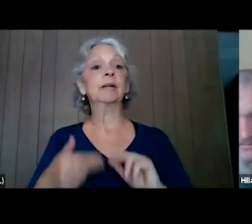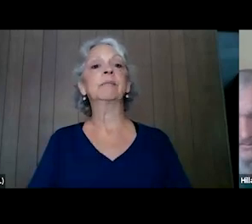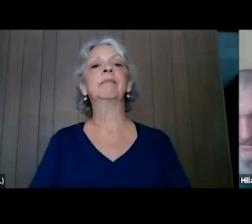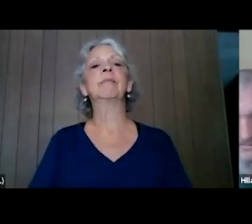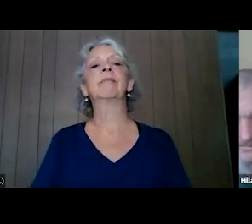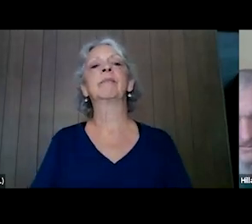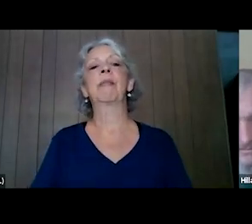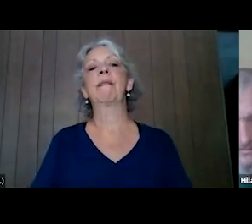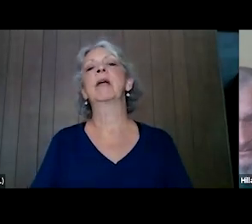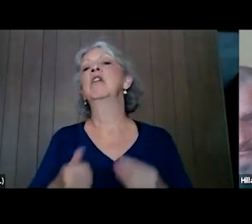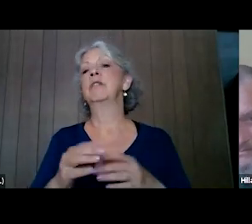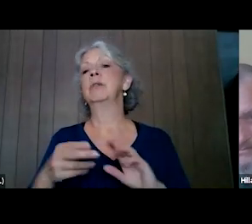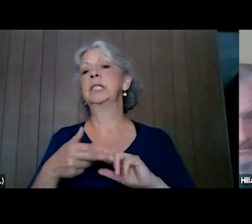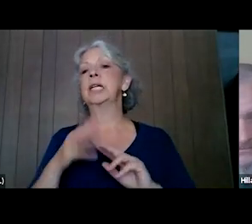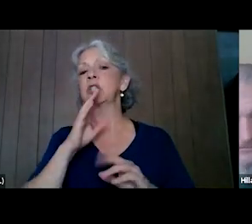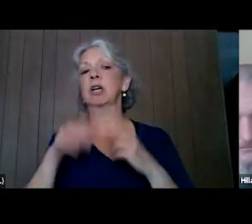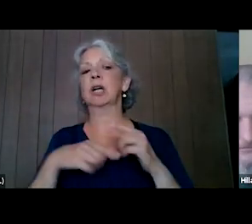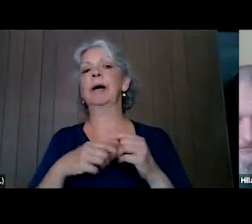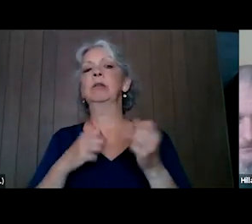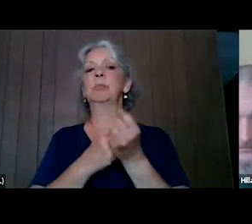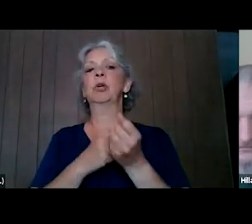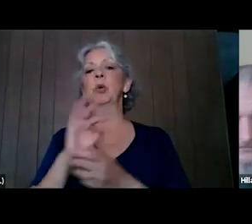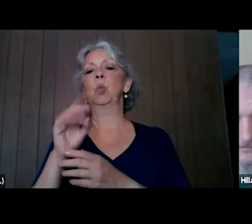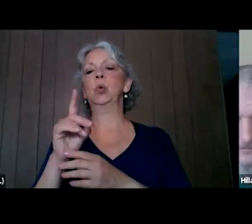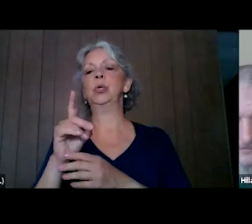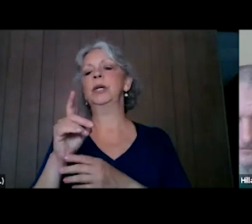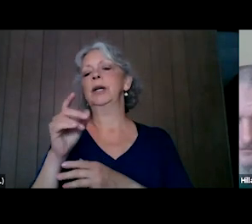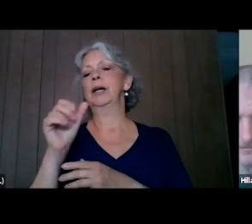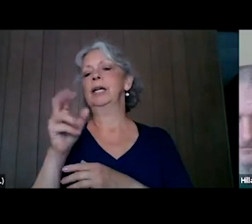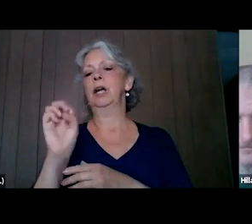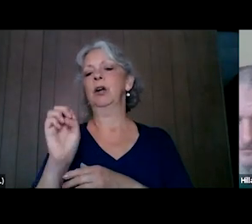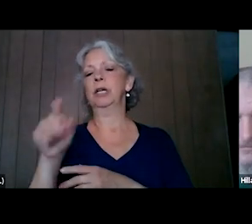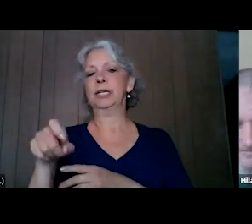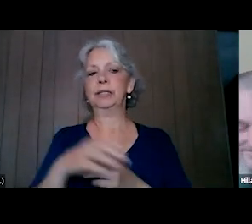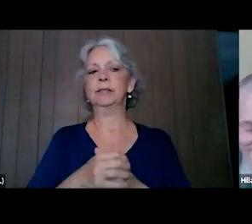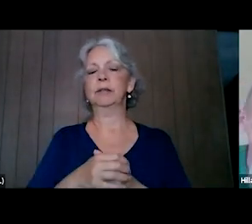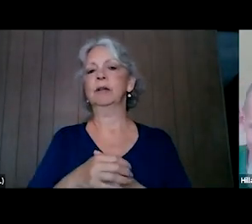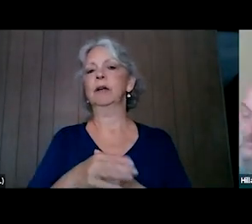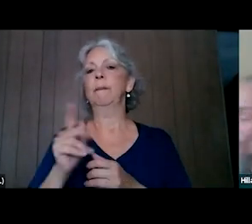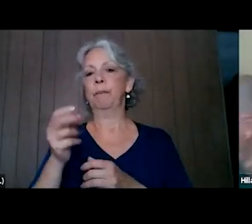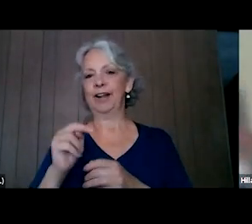So now we have a few slides talking about supporting wound care needs. So this is something that Brian has a lot of experience with,